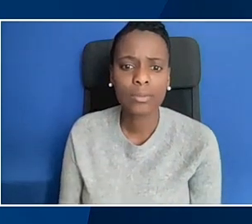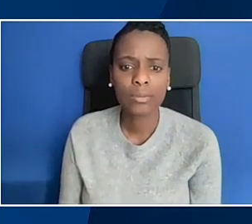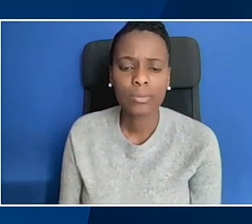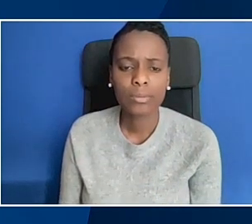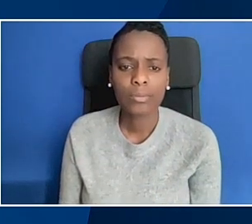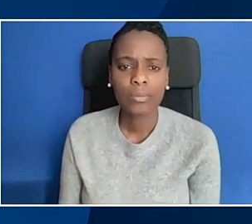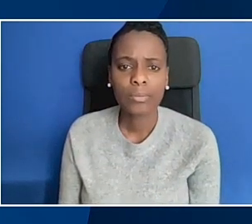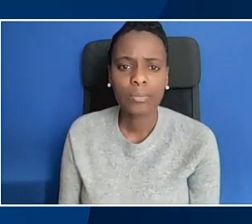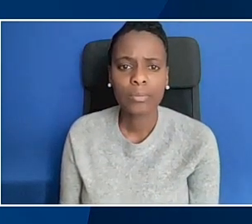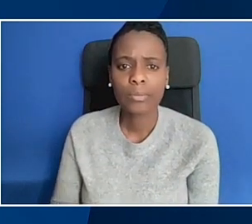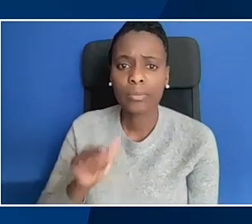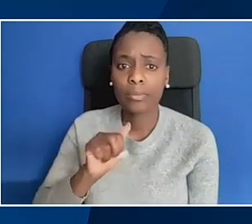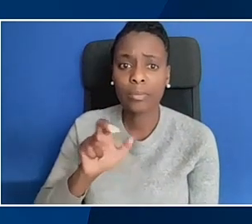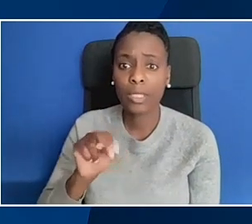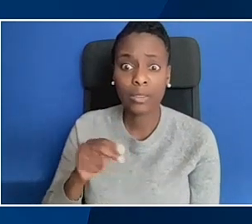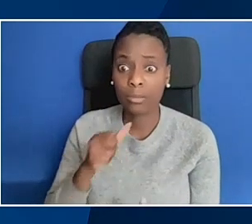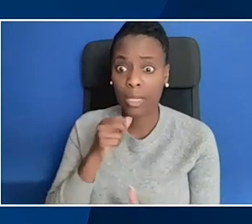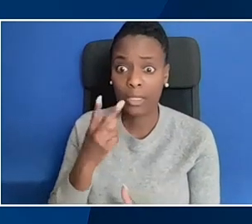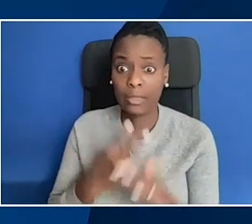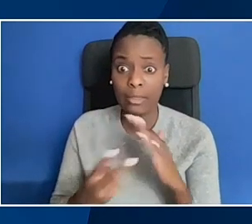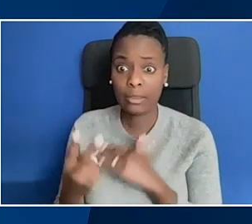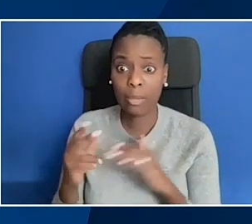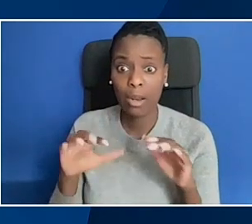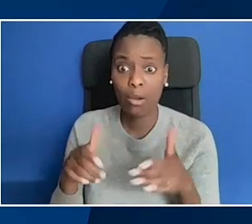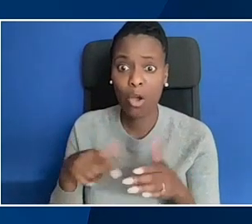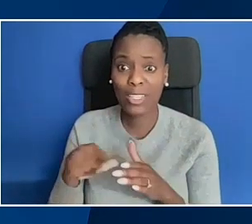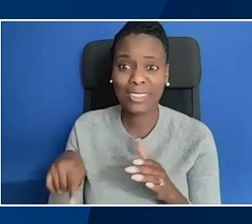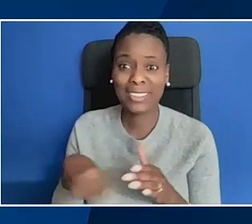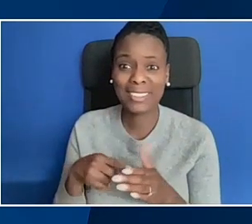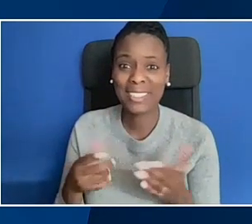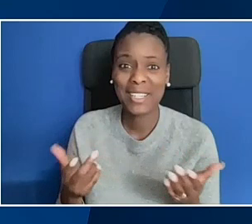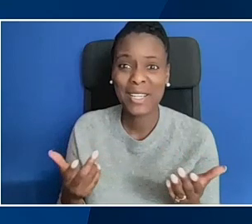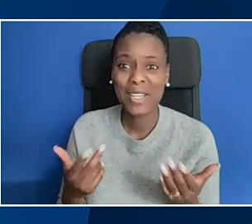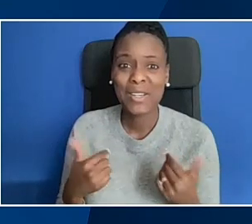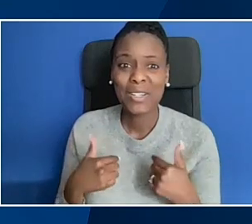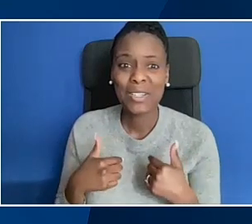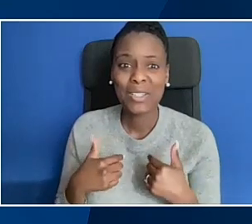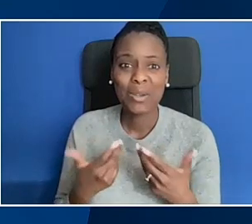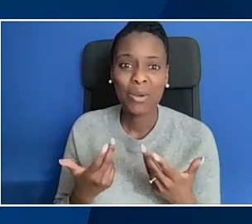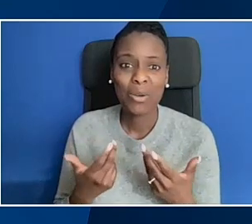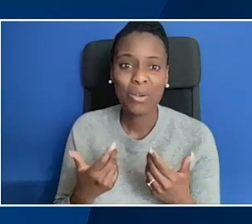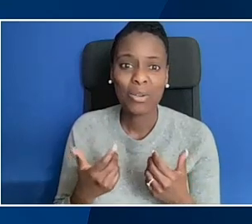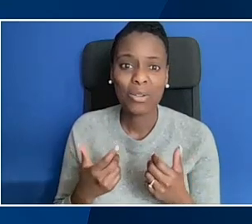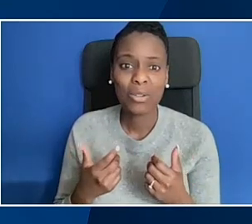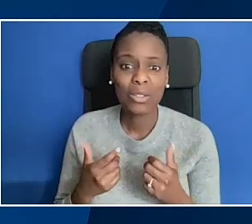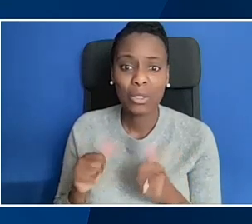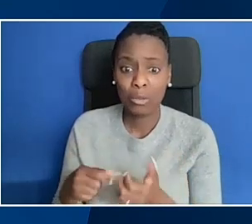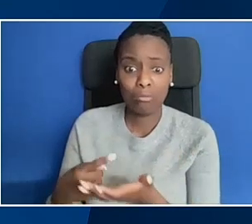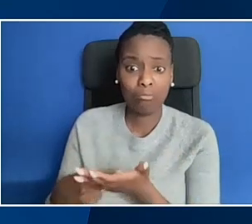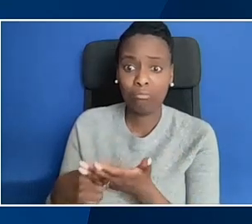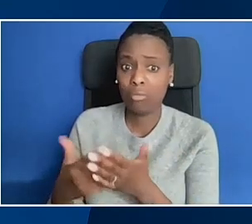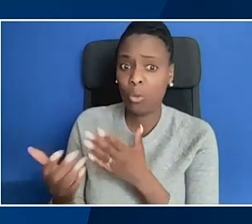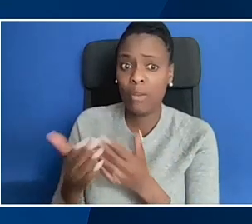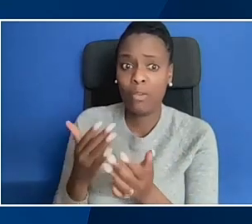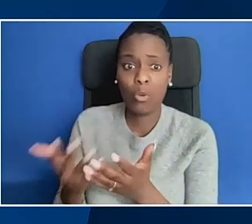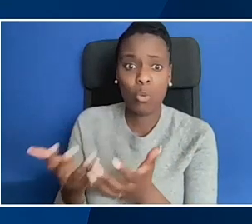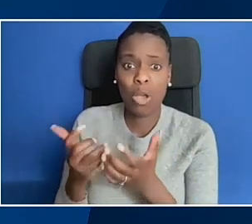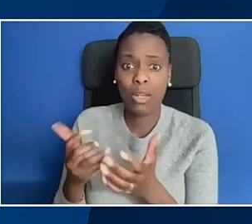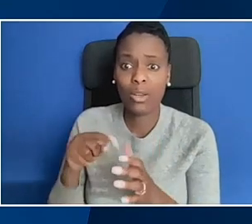Well, I mean, I didn't anticipate a caucus. So I, you know, I don't- I don't want to- you know, you can- you all can talk about whatever you want in the caucus, you know, like, so when you go into them, you